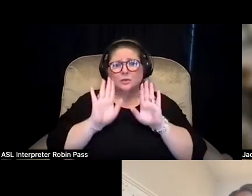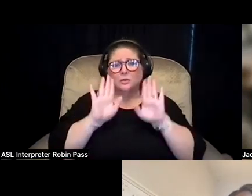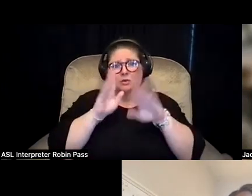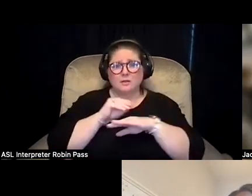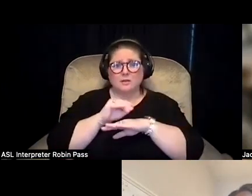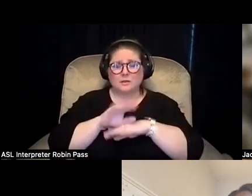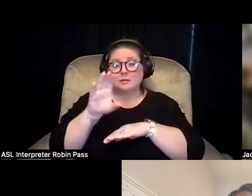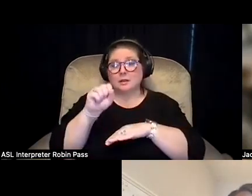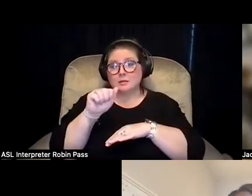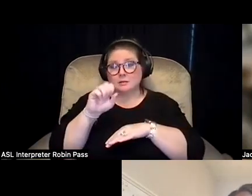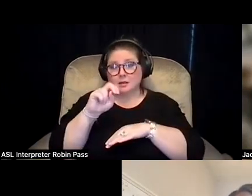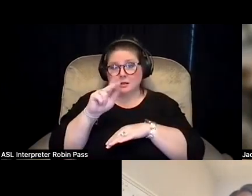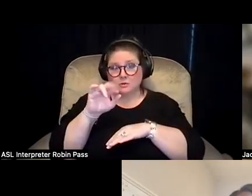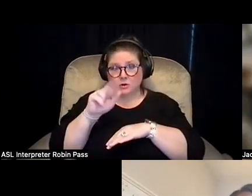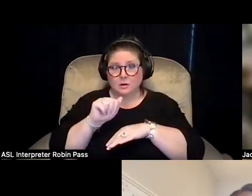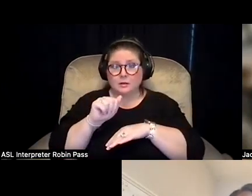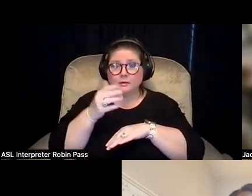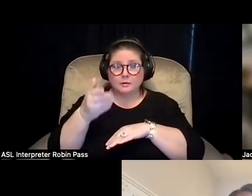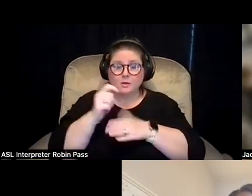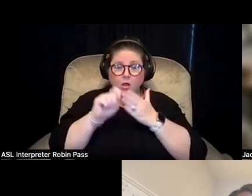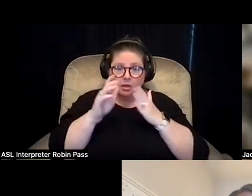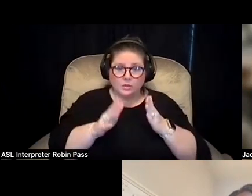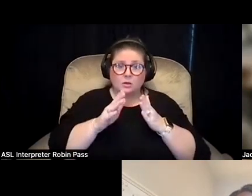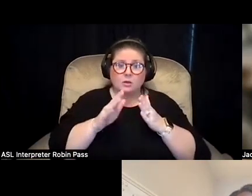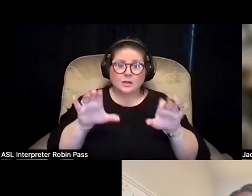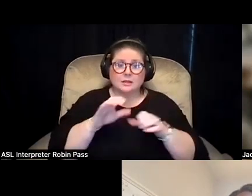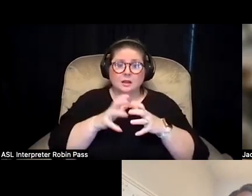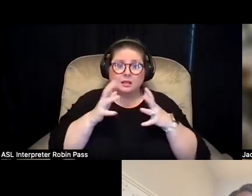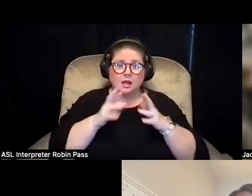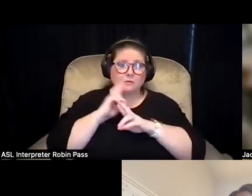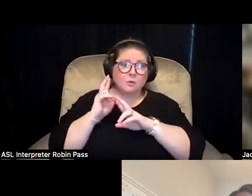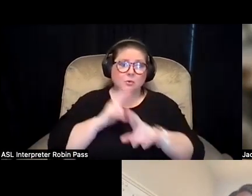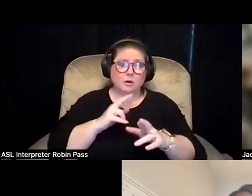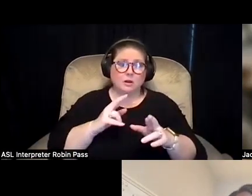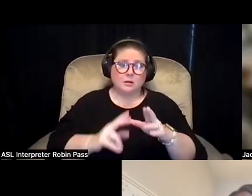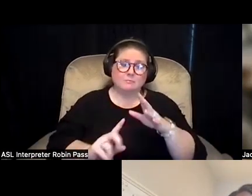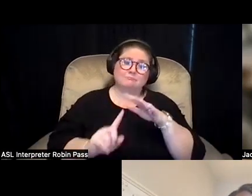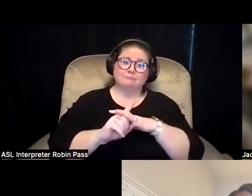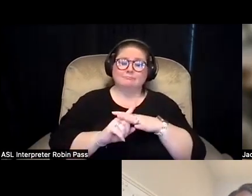our author here who did a lot of the reporting and bringing the story to a wider audience about